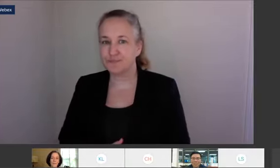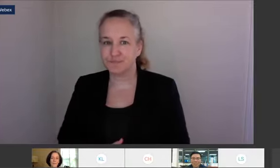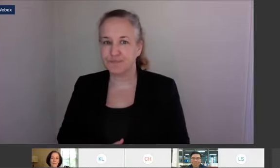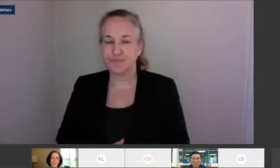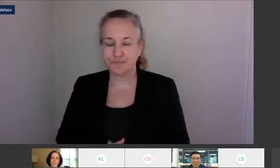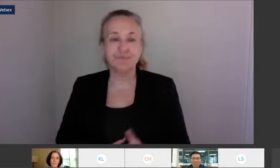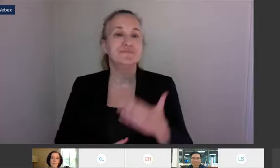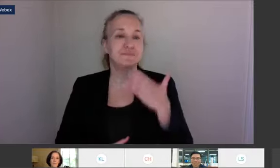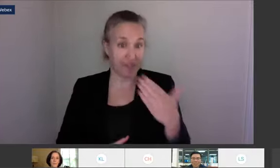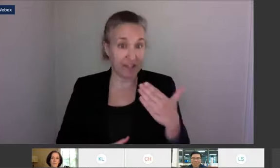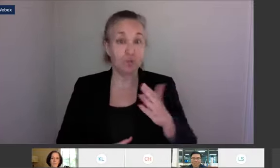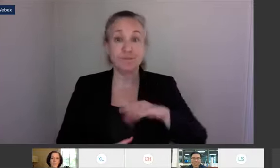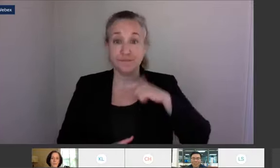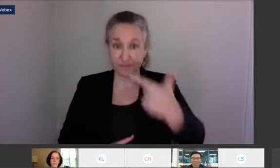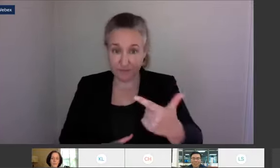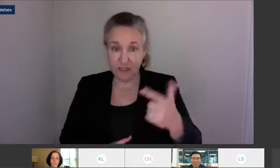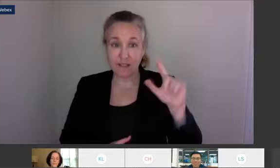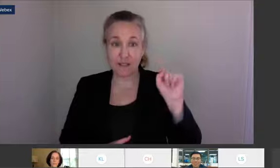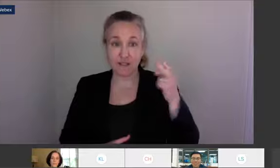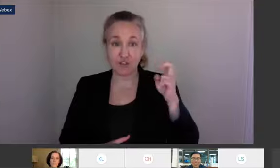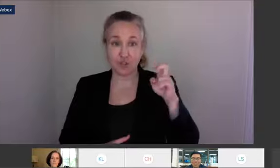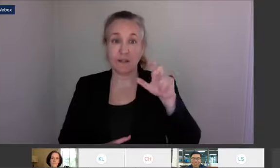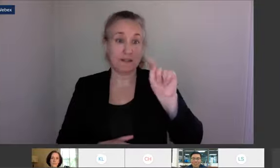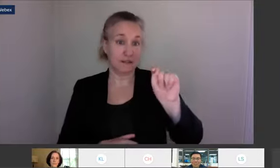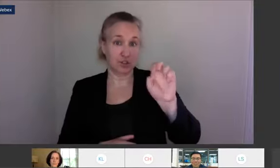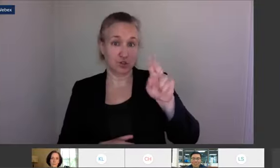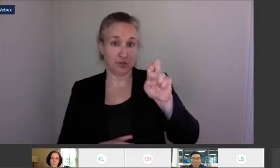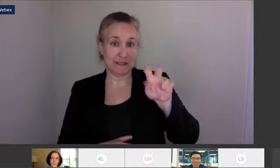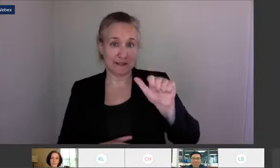we'll turn it over to Teresa Harris who has some questions from reporters who